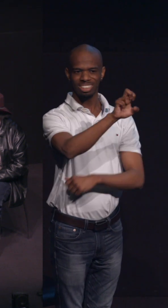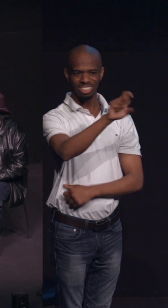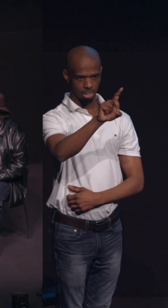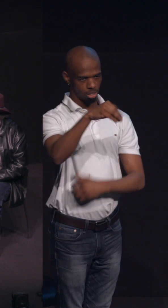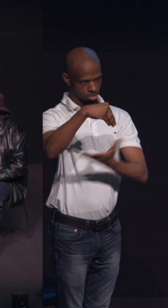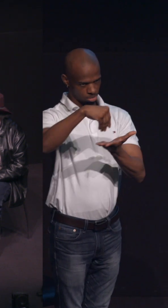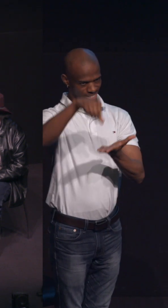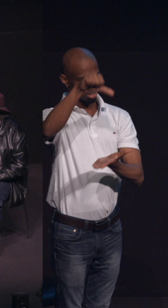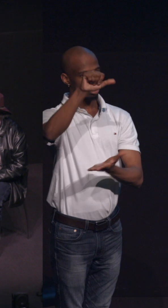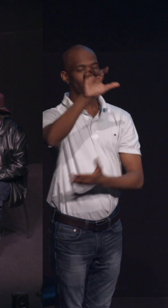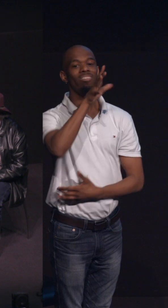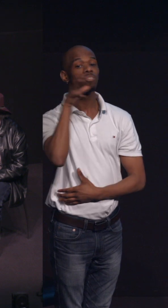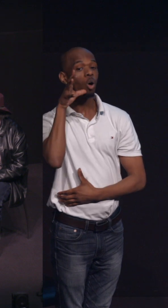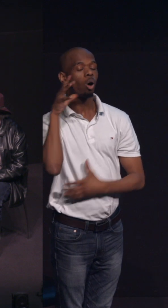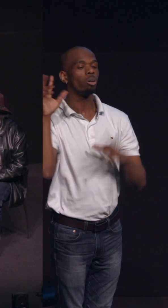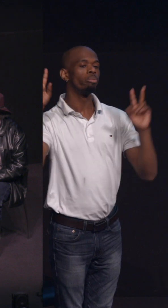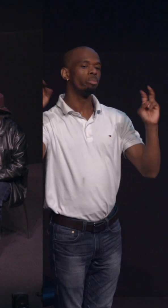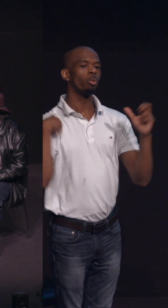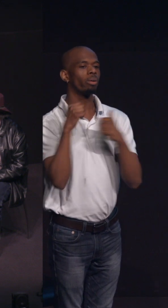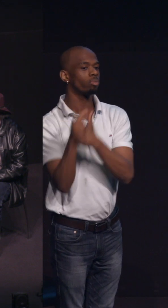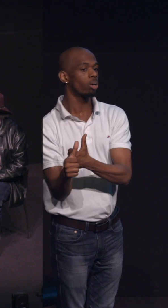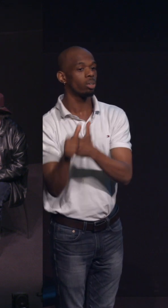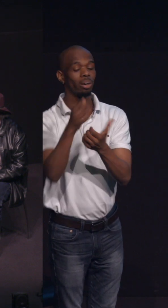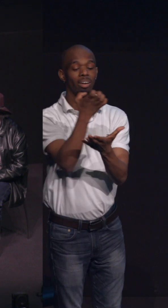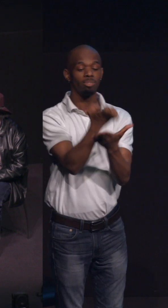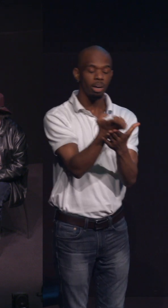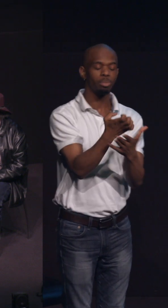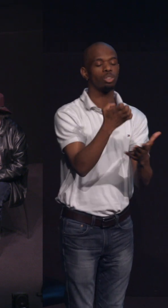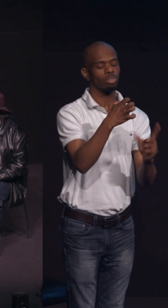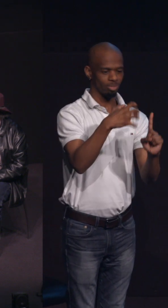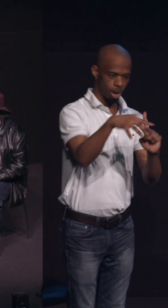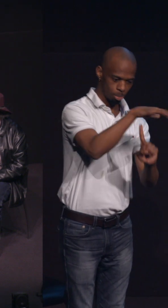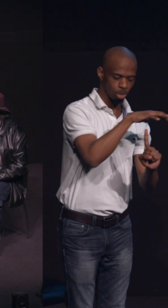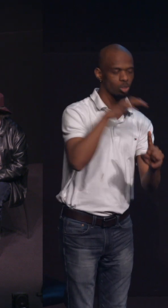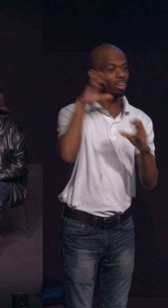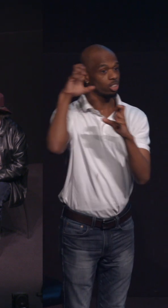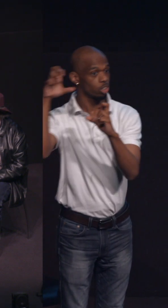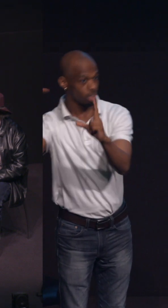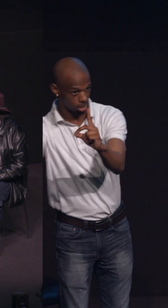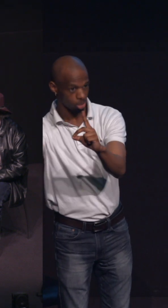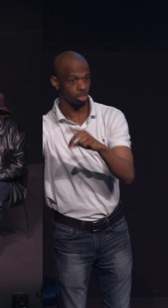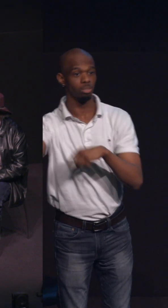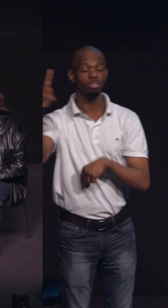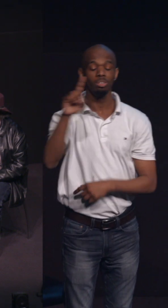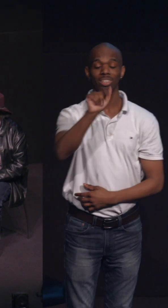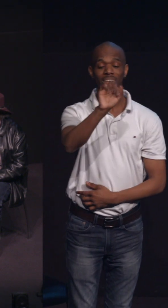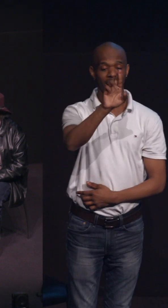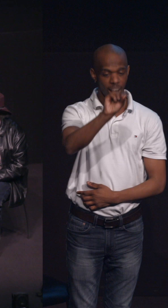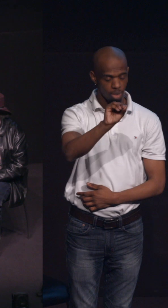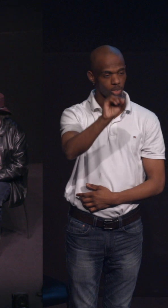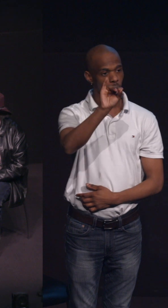where environmental education meets ecological design rooted in Afro Indigenous wisdom